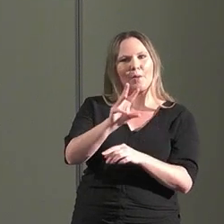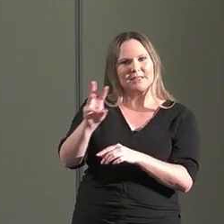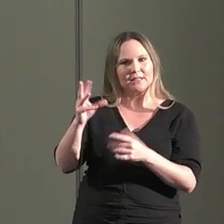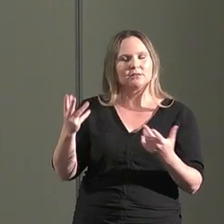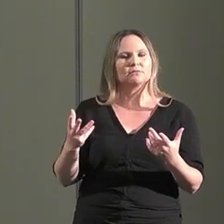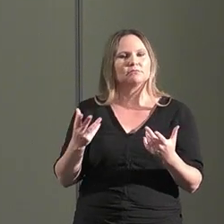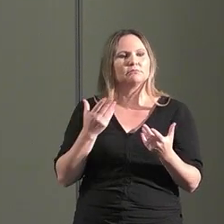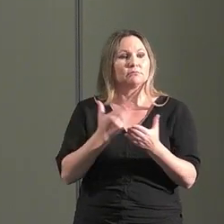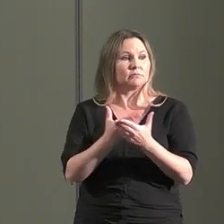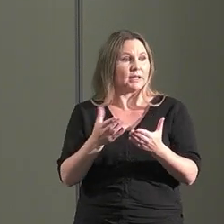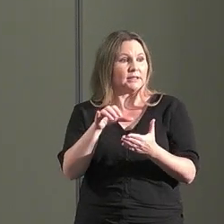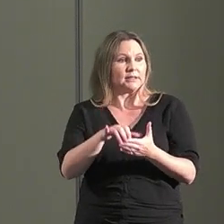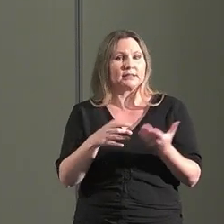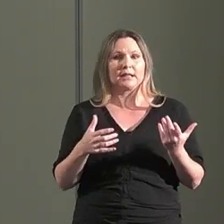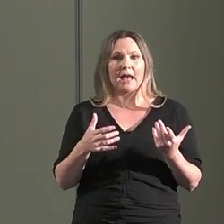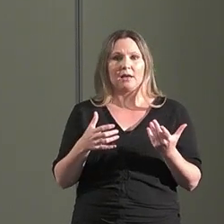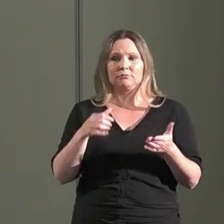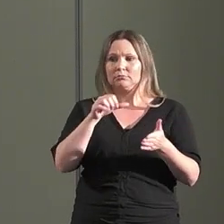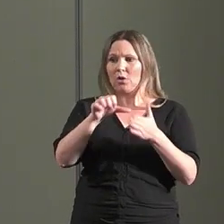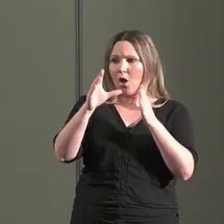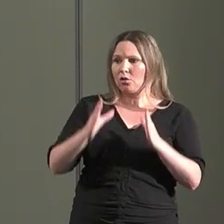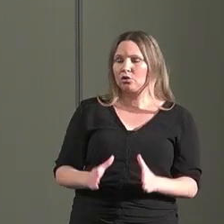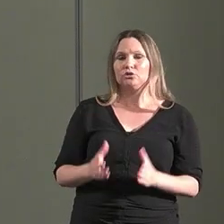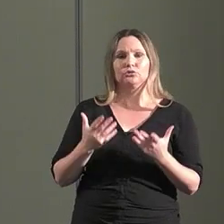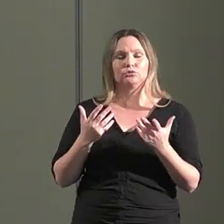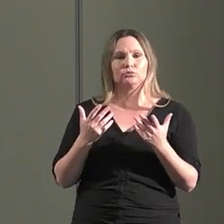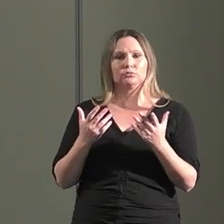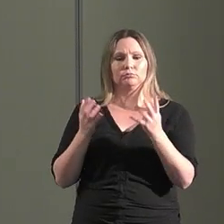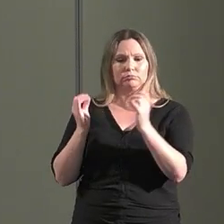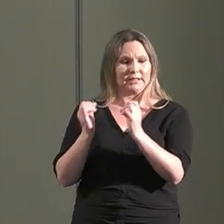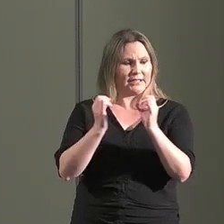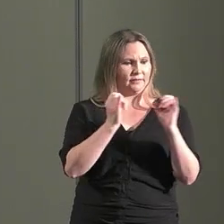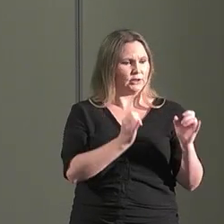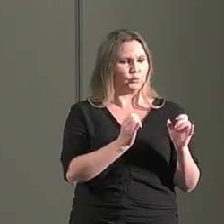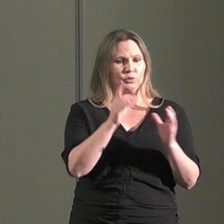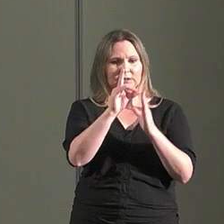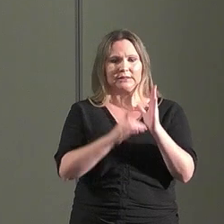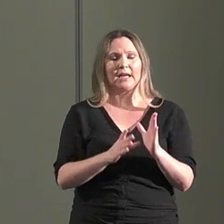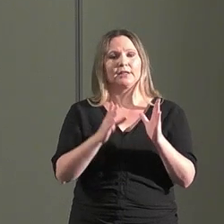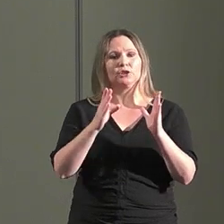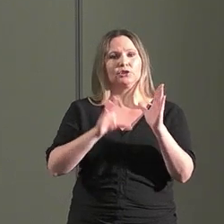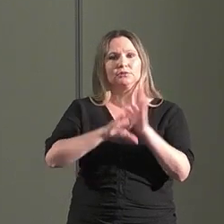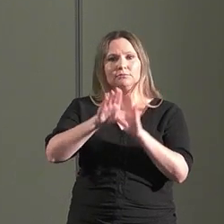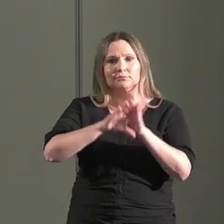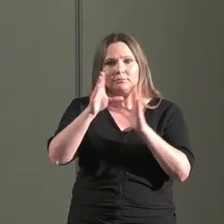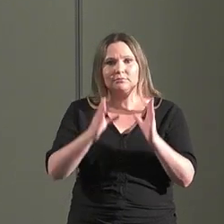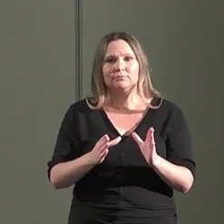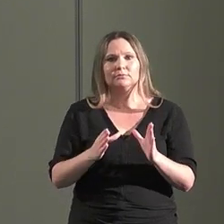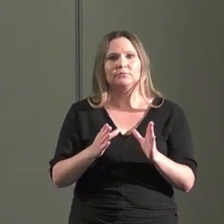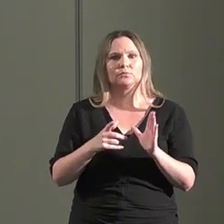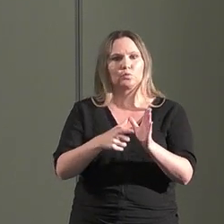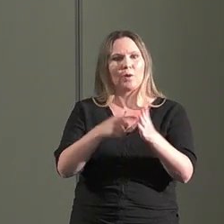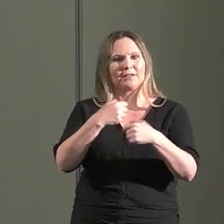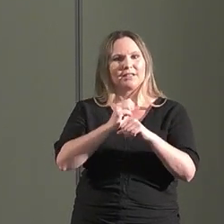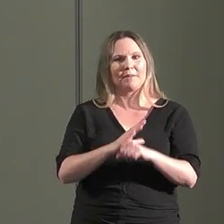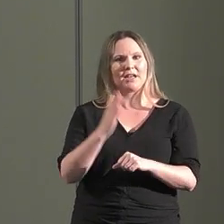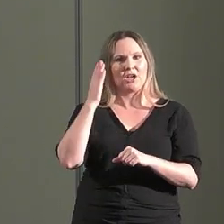Things authors and developers need to make conscious choice to include accessibility